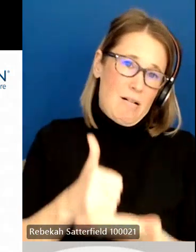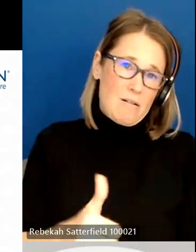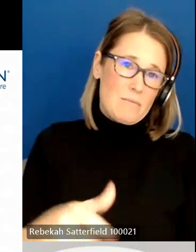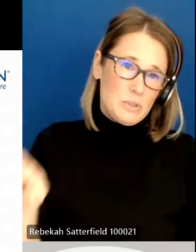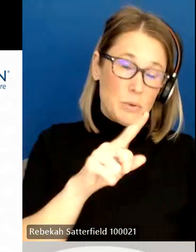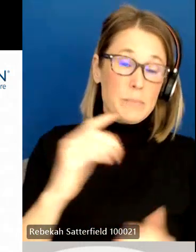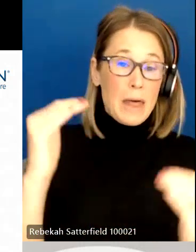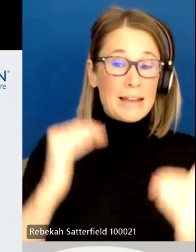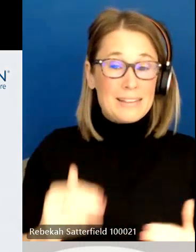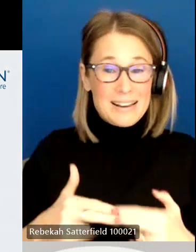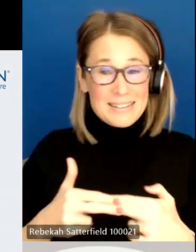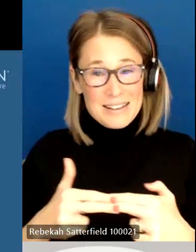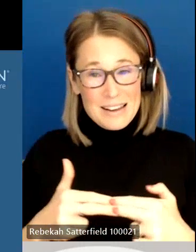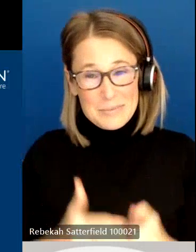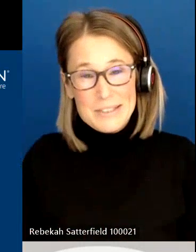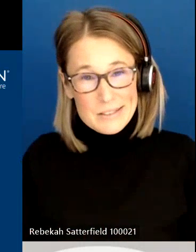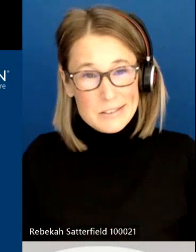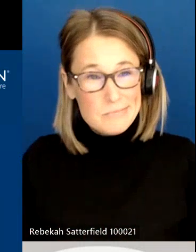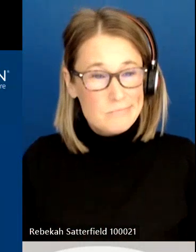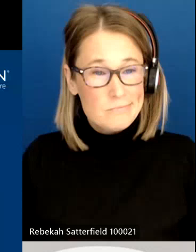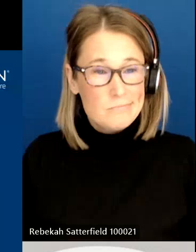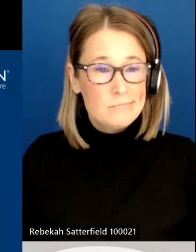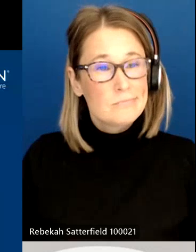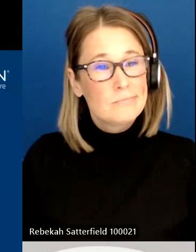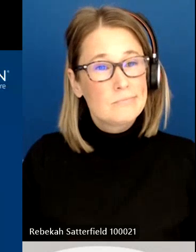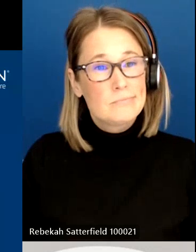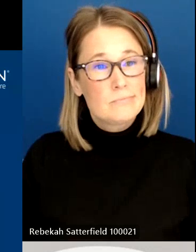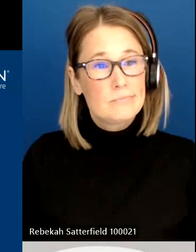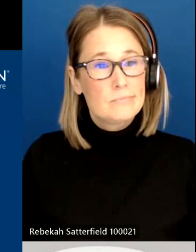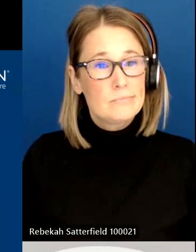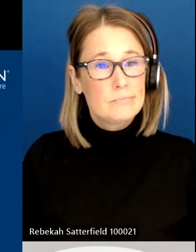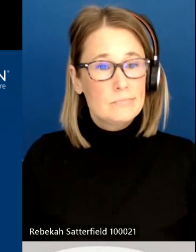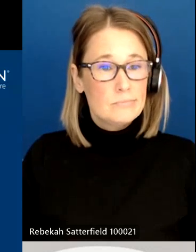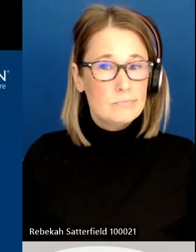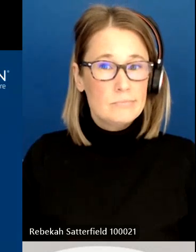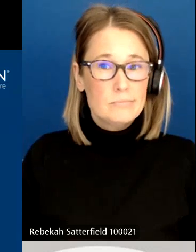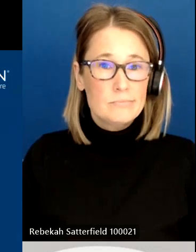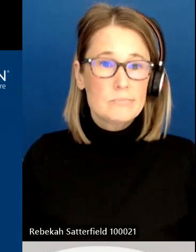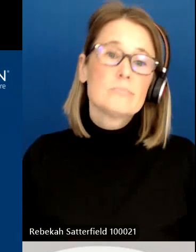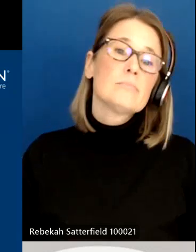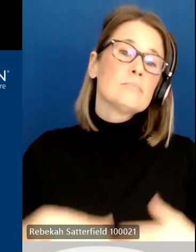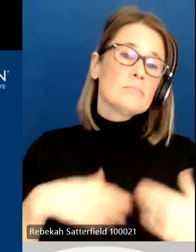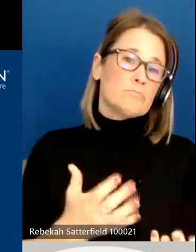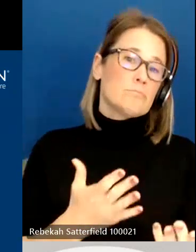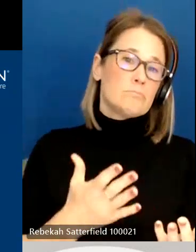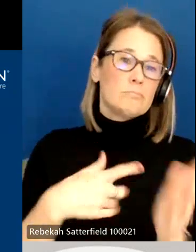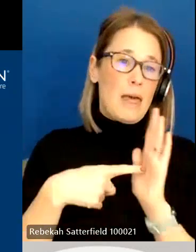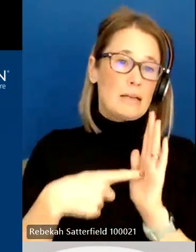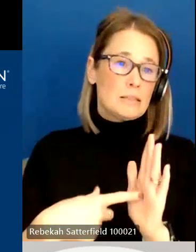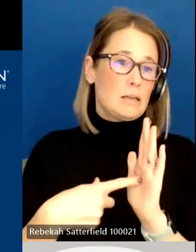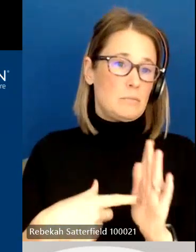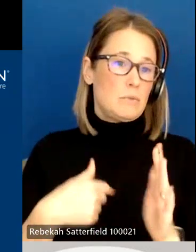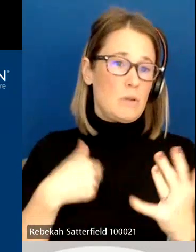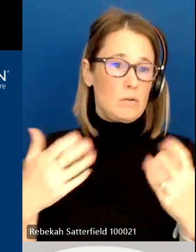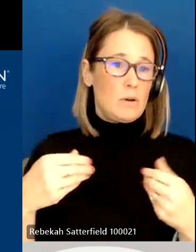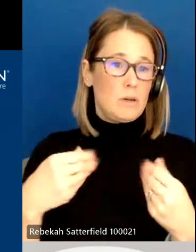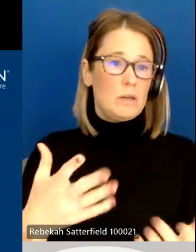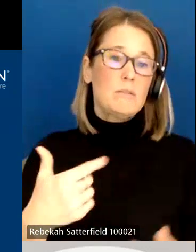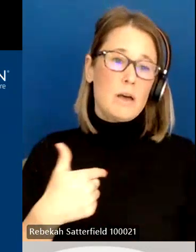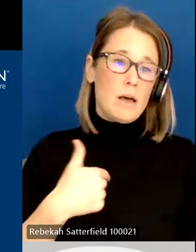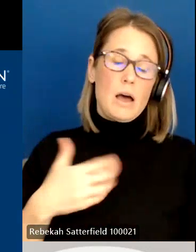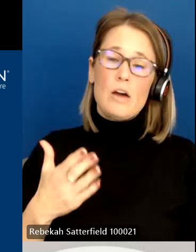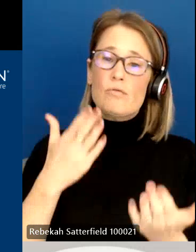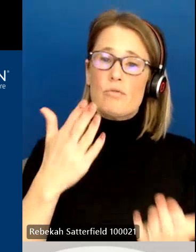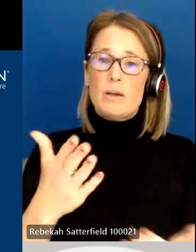please so this is just an example that I wanted to give you I recommend establishing a system for